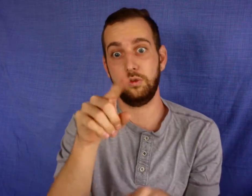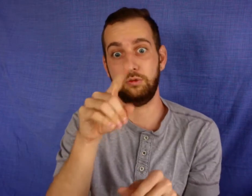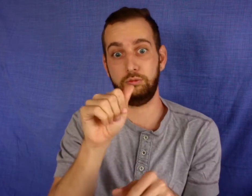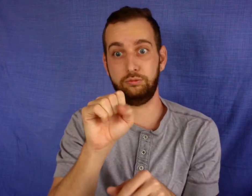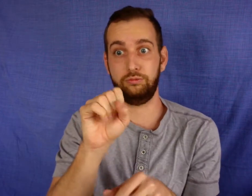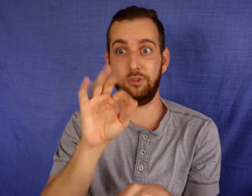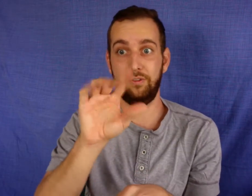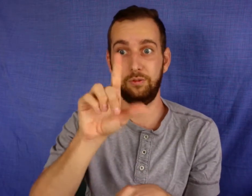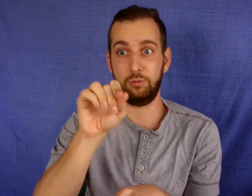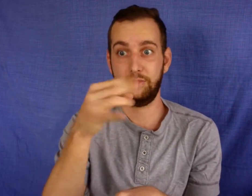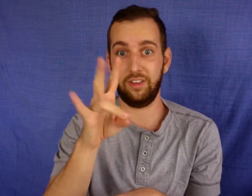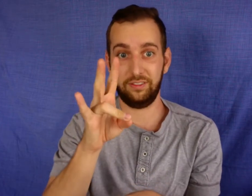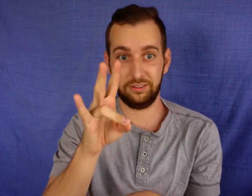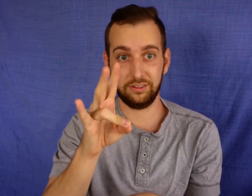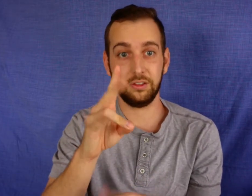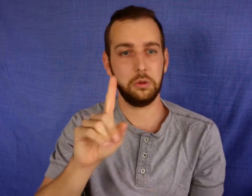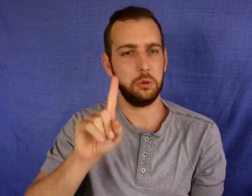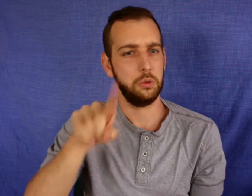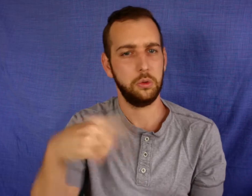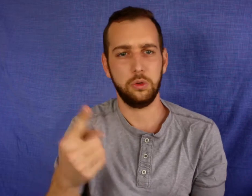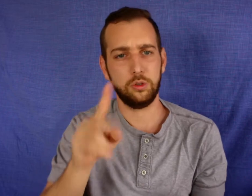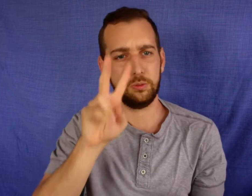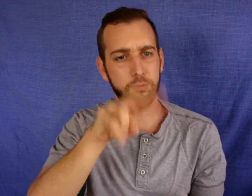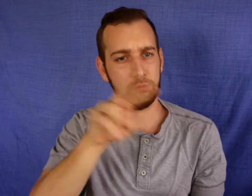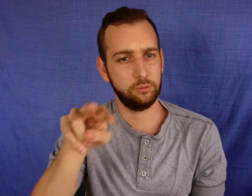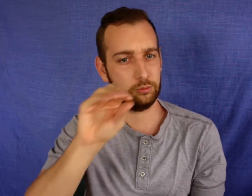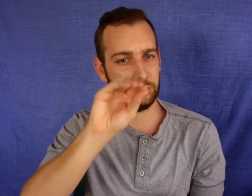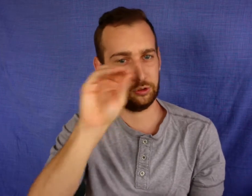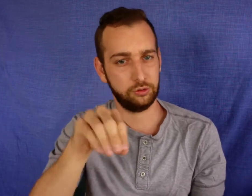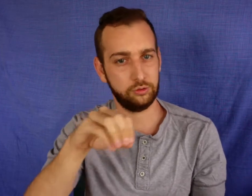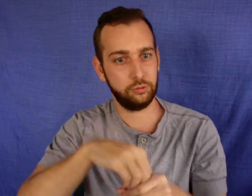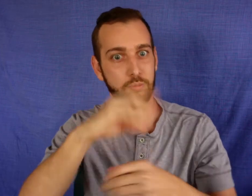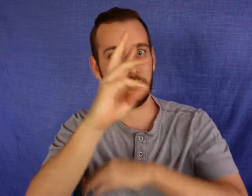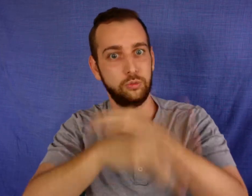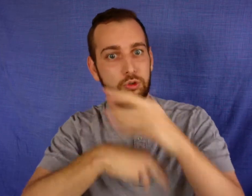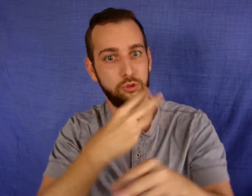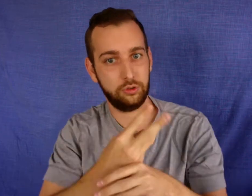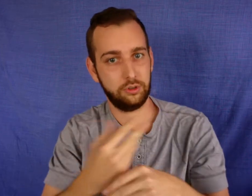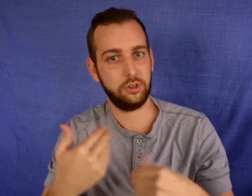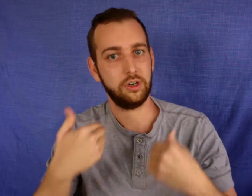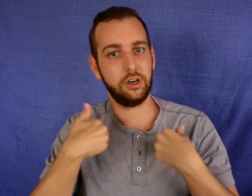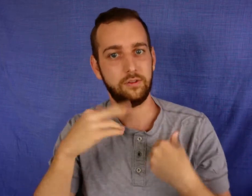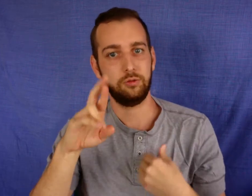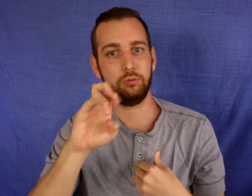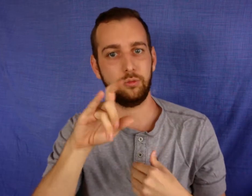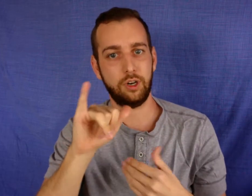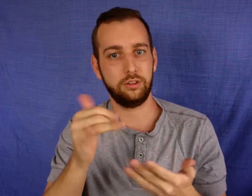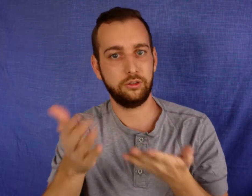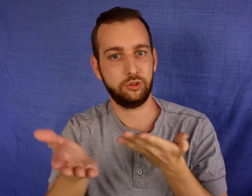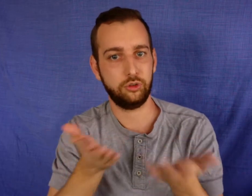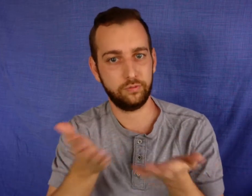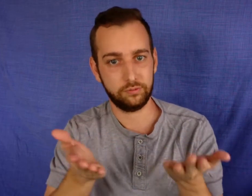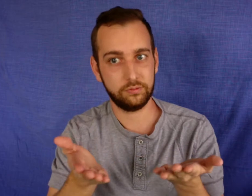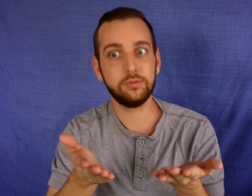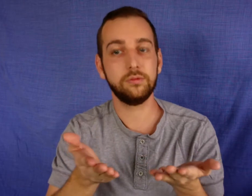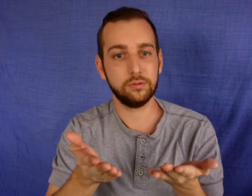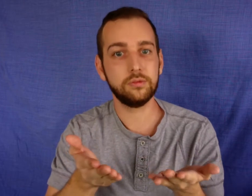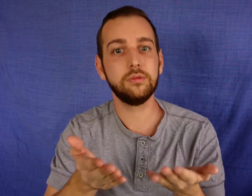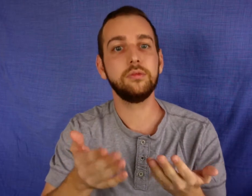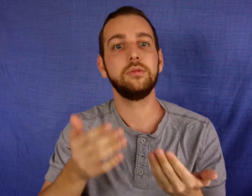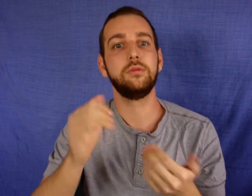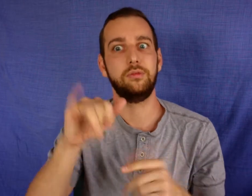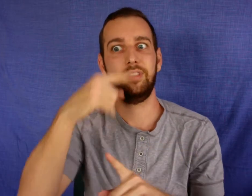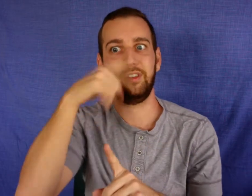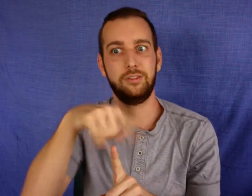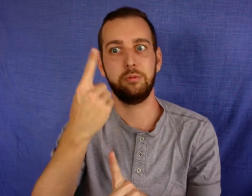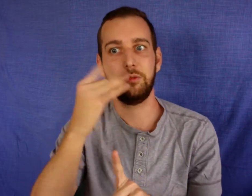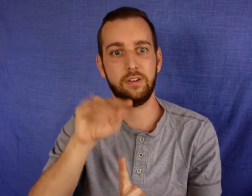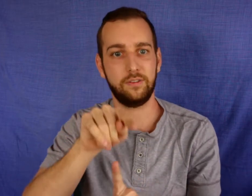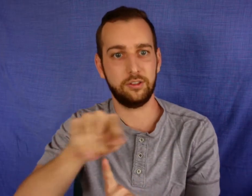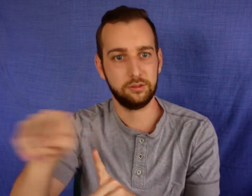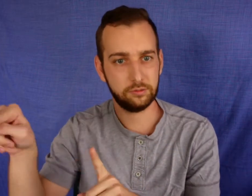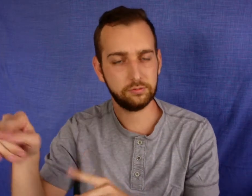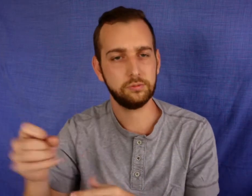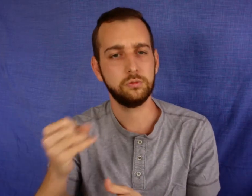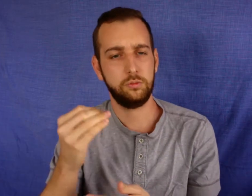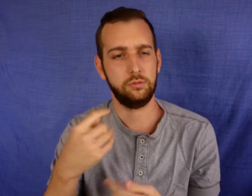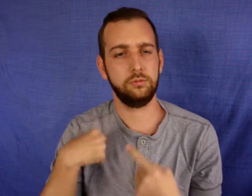As of 2017, only 22% of countries worldwide have relay services, and Thailand is one of those few that do.